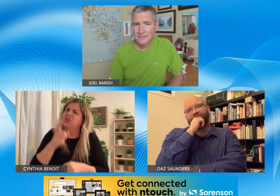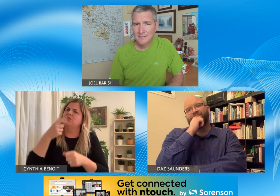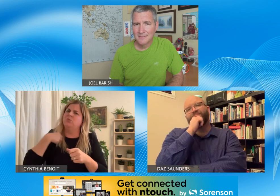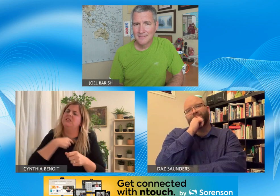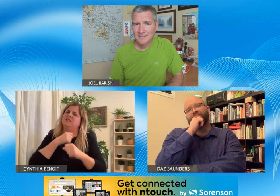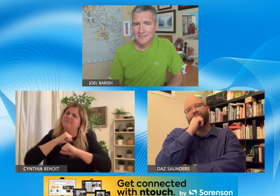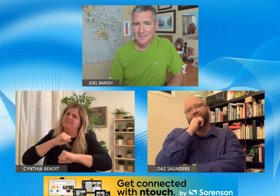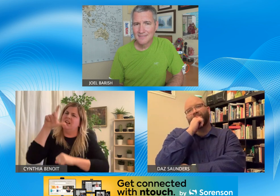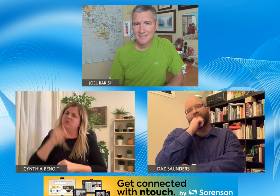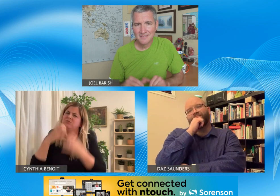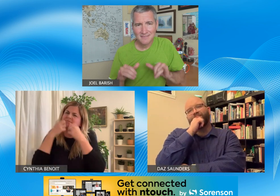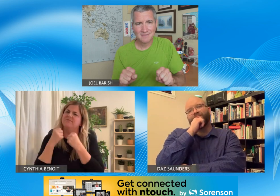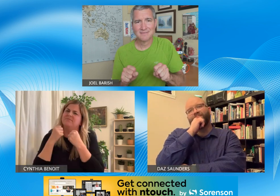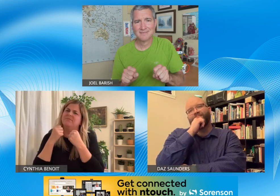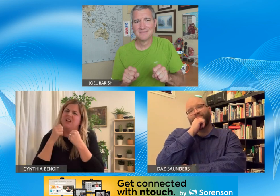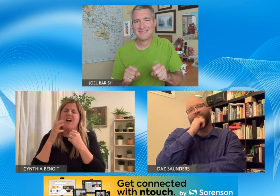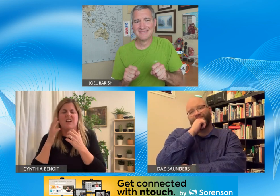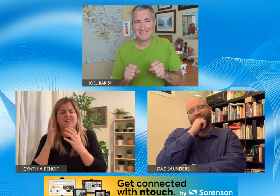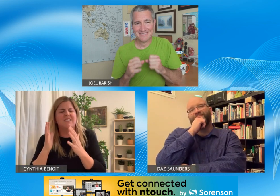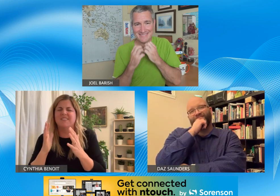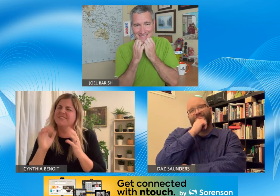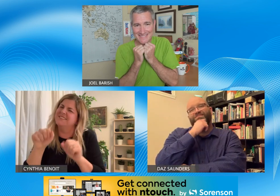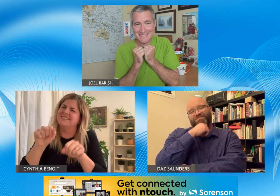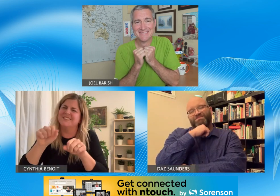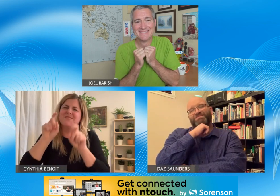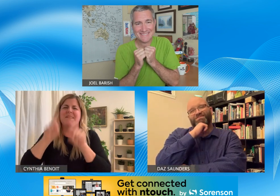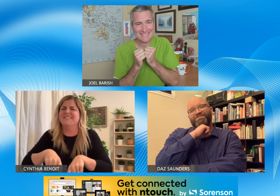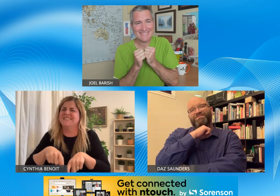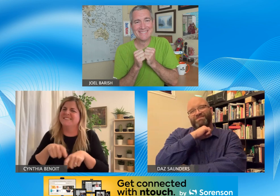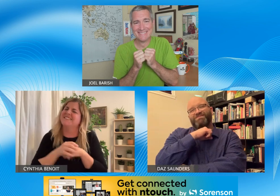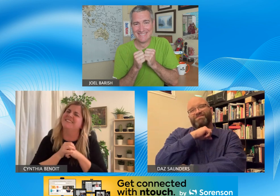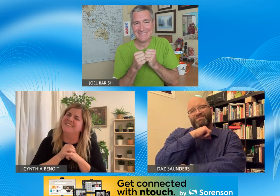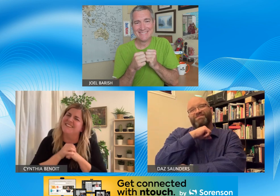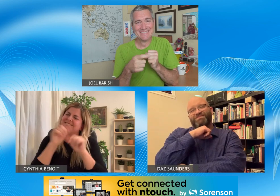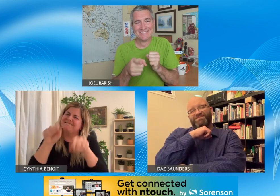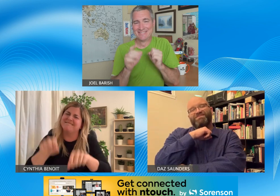are working so hard on preserving and protecting the integrity of LSQ. It’s a must!